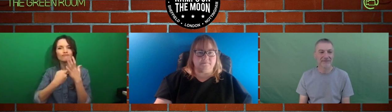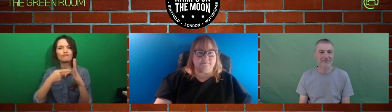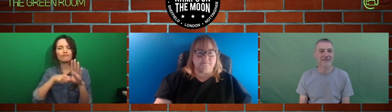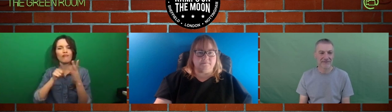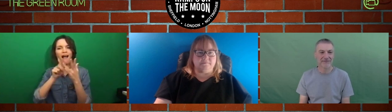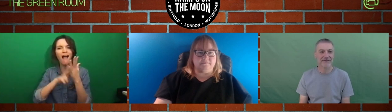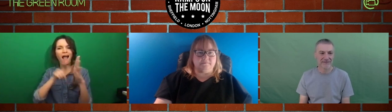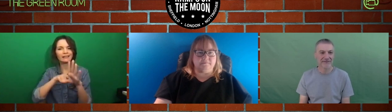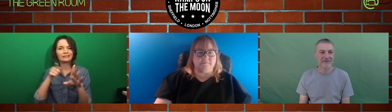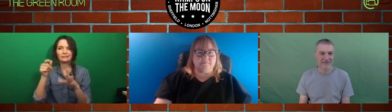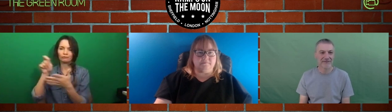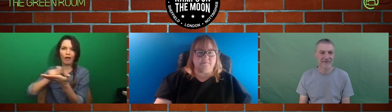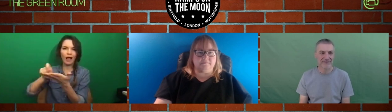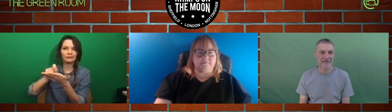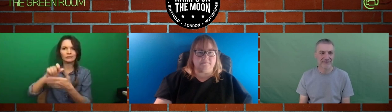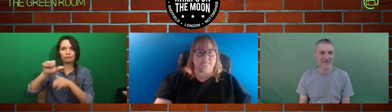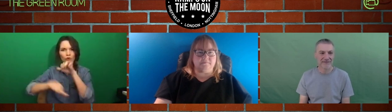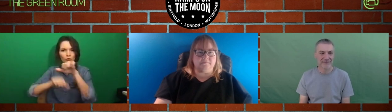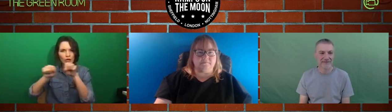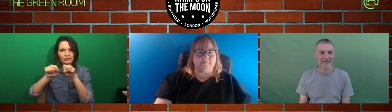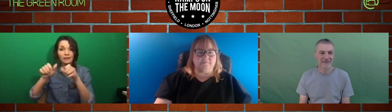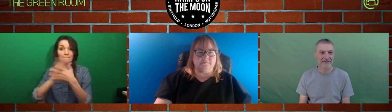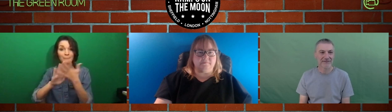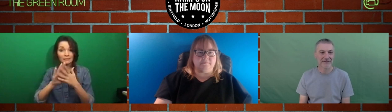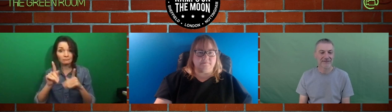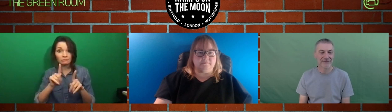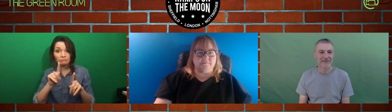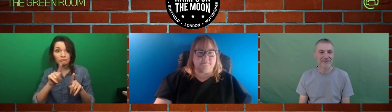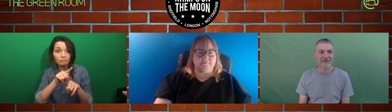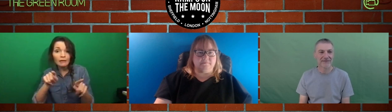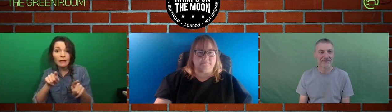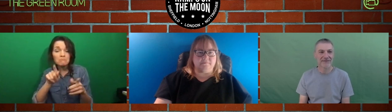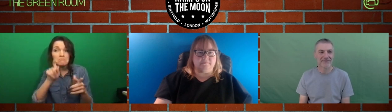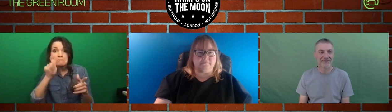they're all going to be online for you to dip into so please have a look at those.